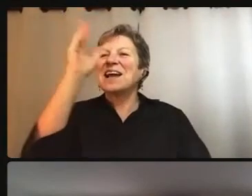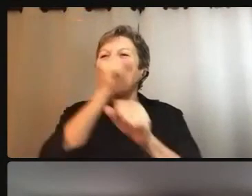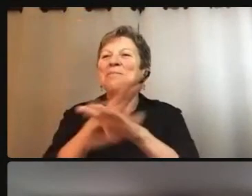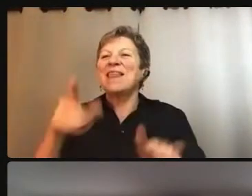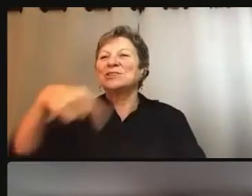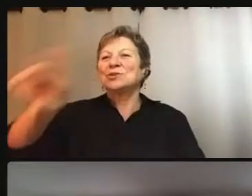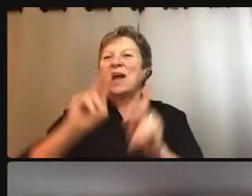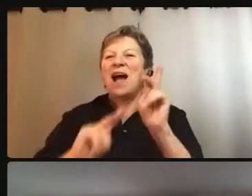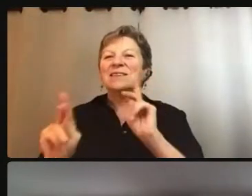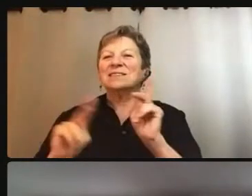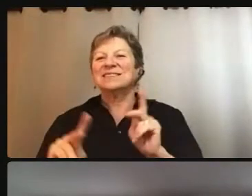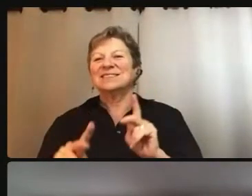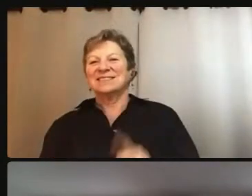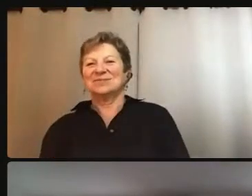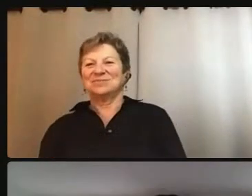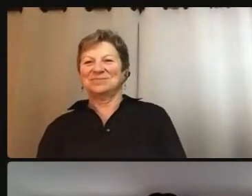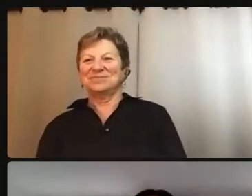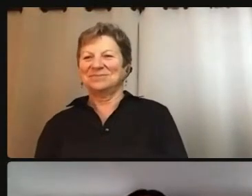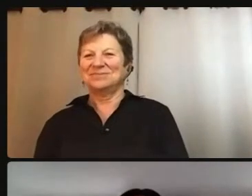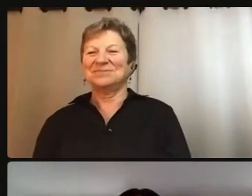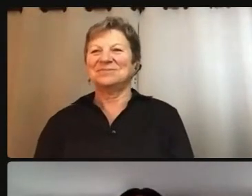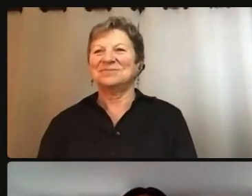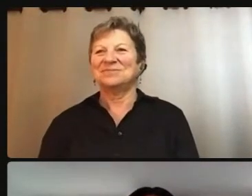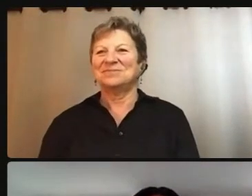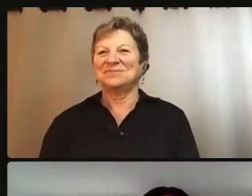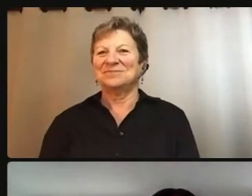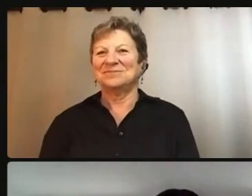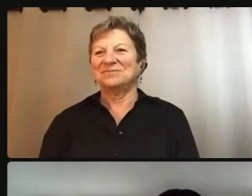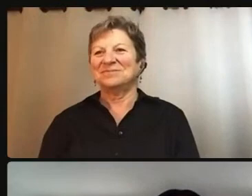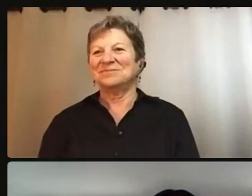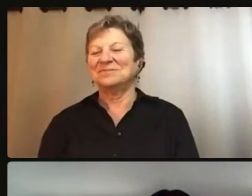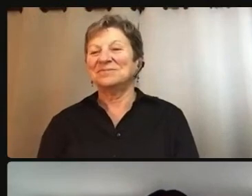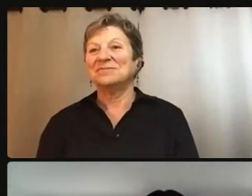REASON. SO THANK YOU GUYS SO MUCH.